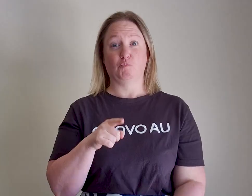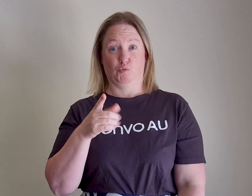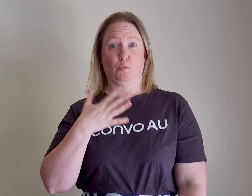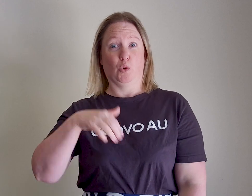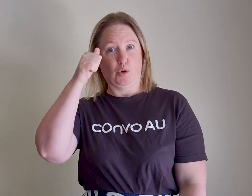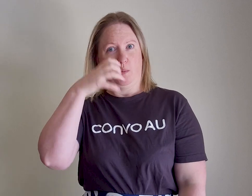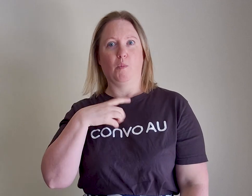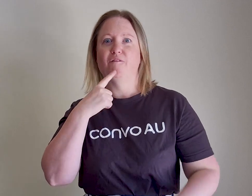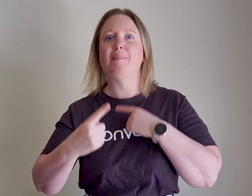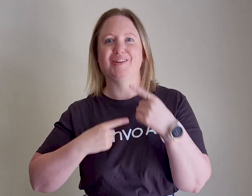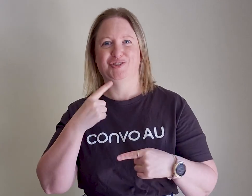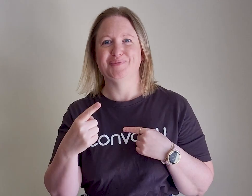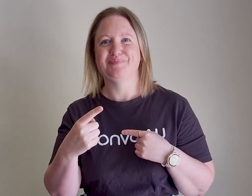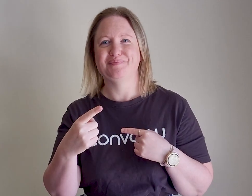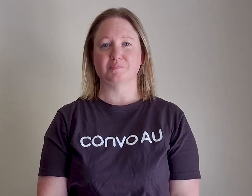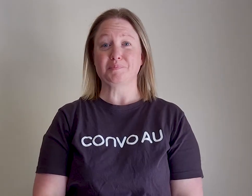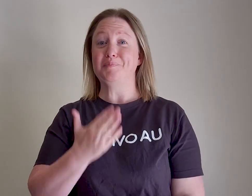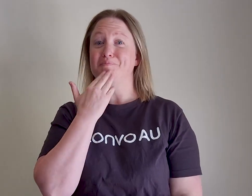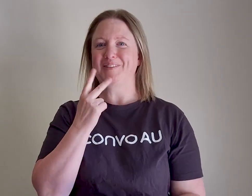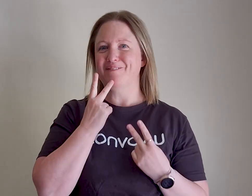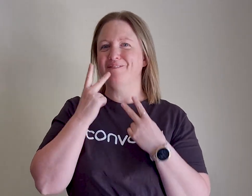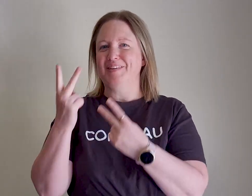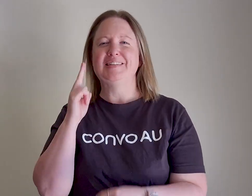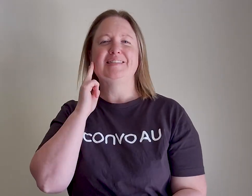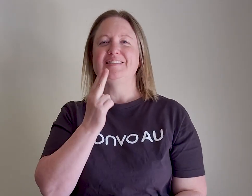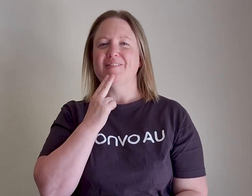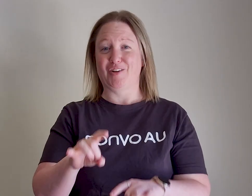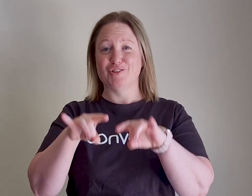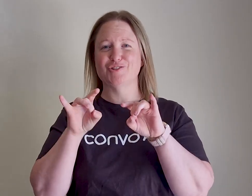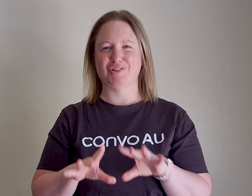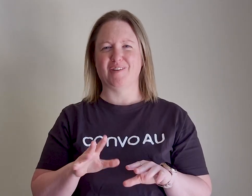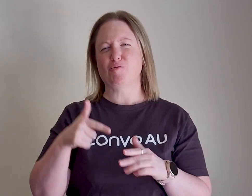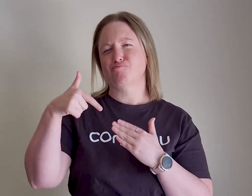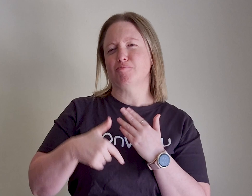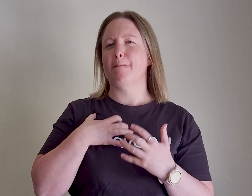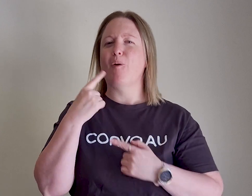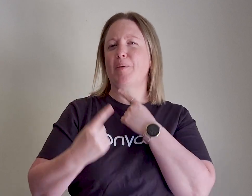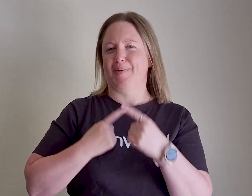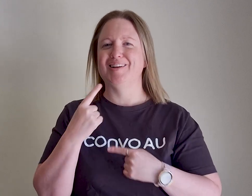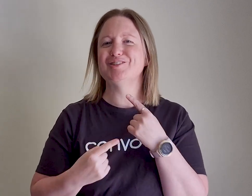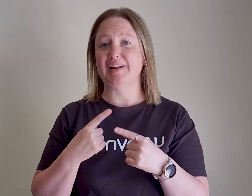Interested in finding out more? Give Deaf Australia a visit for further information